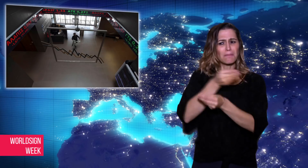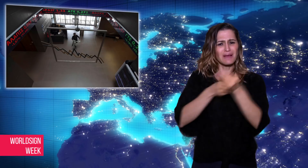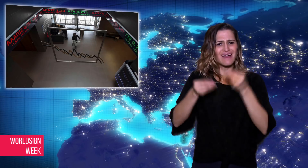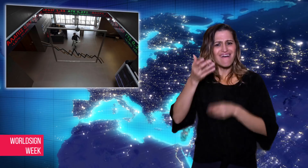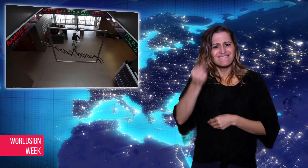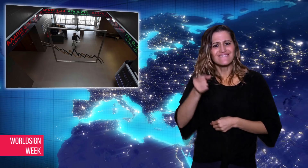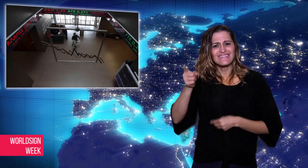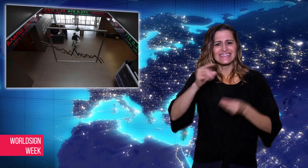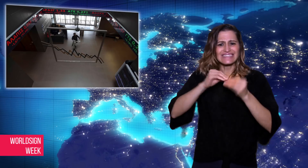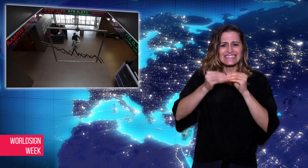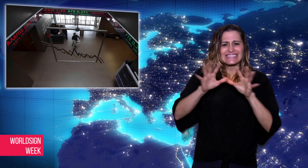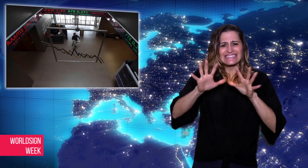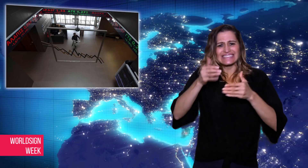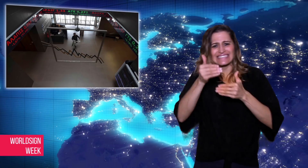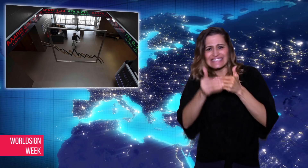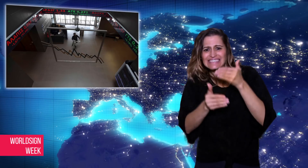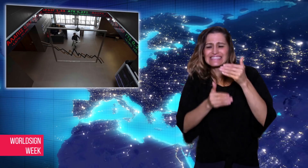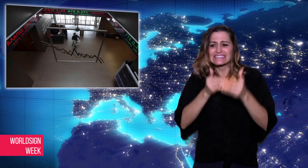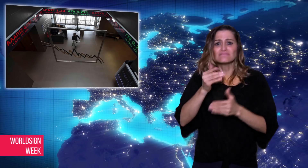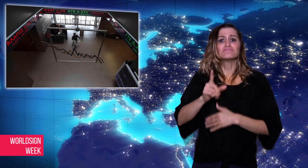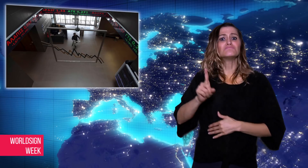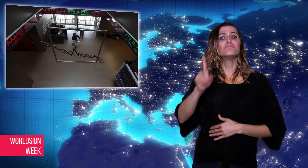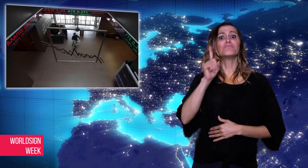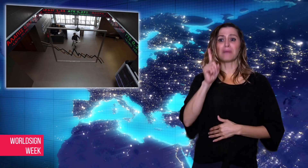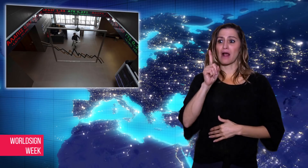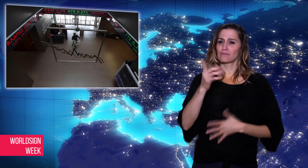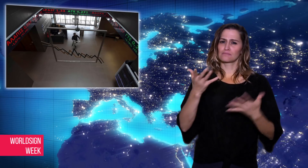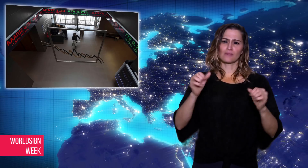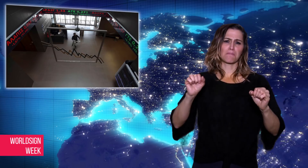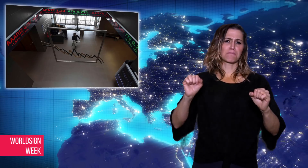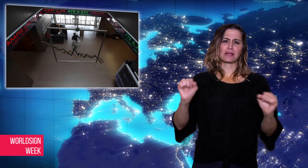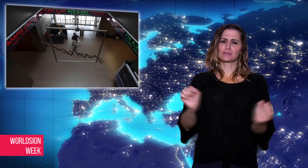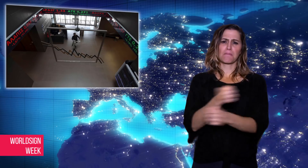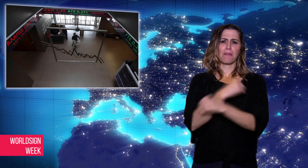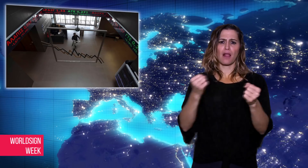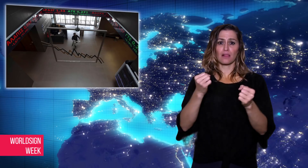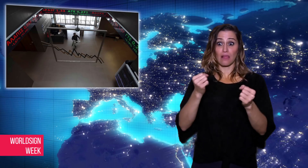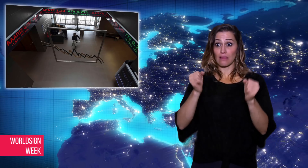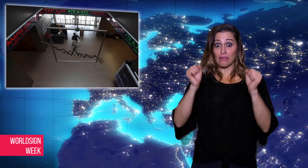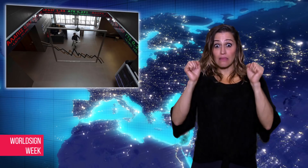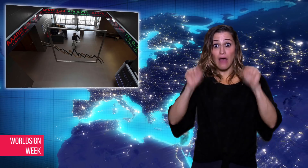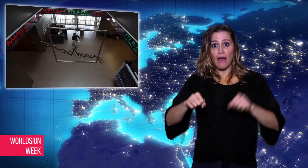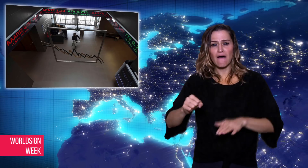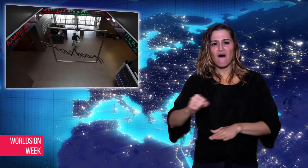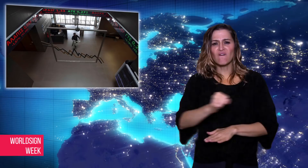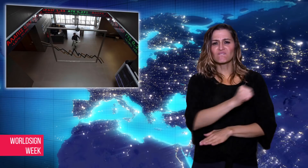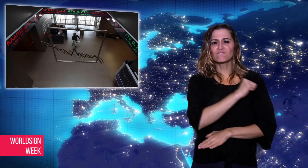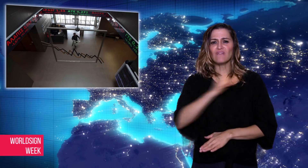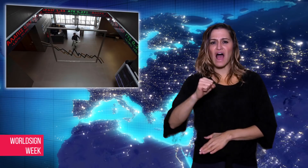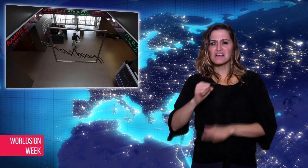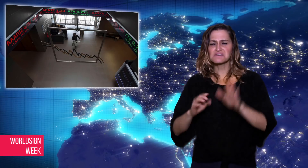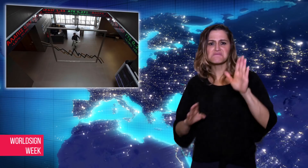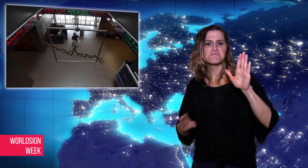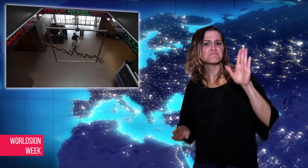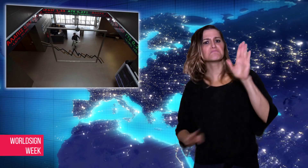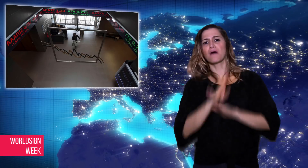the Greek economy, “the situation